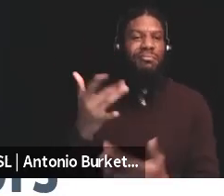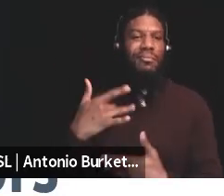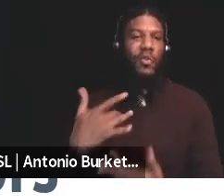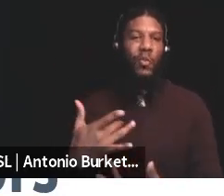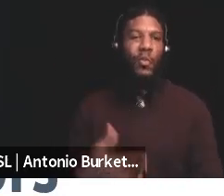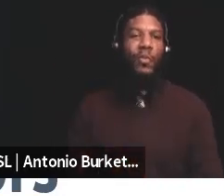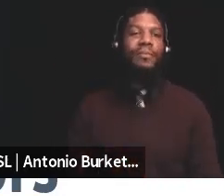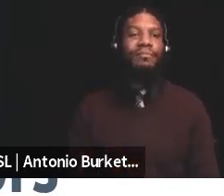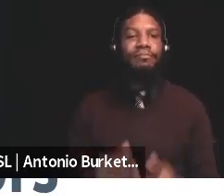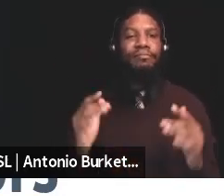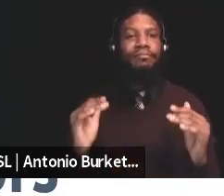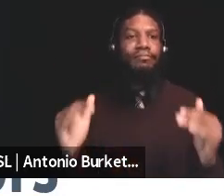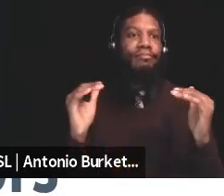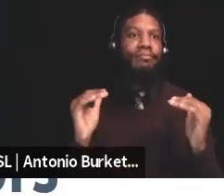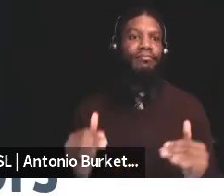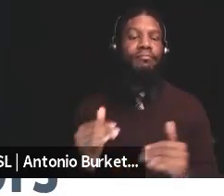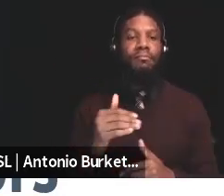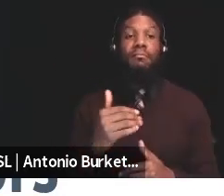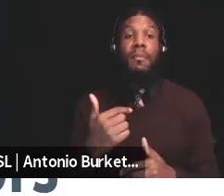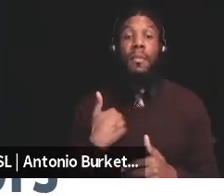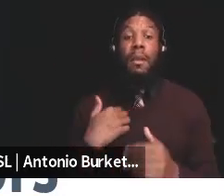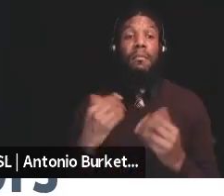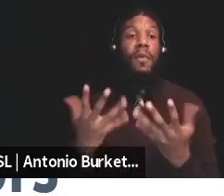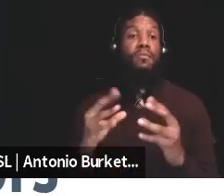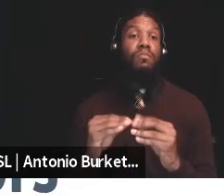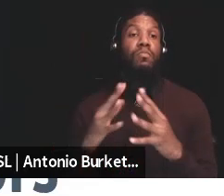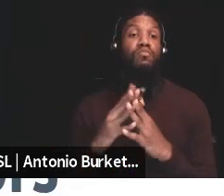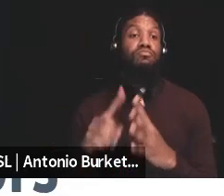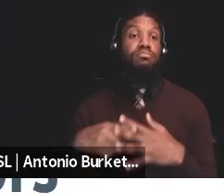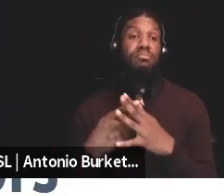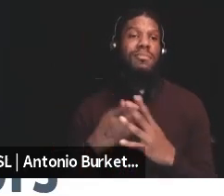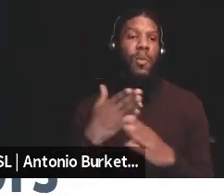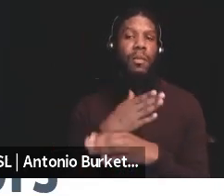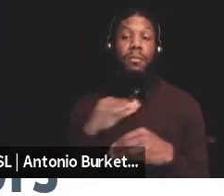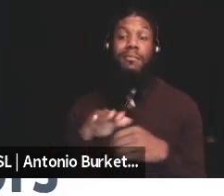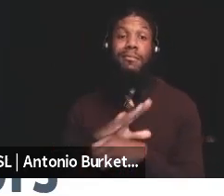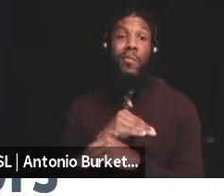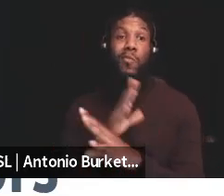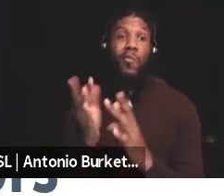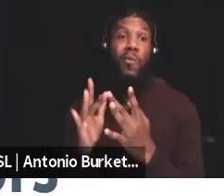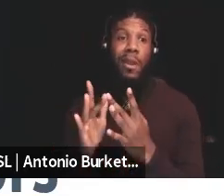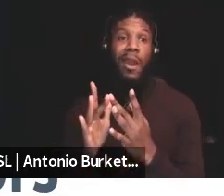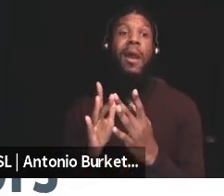Something that I started once we were fully online was having tutors review each other's ePortfolios